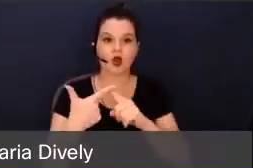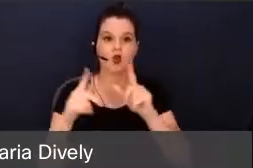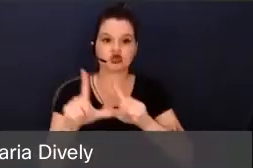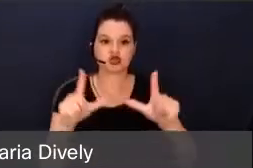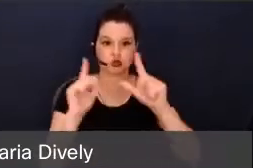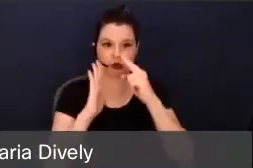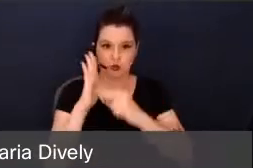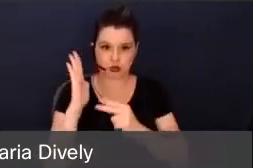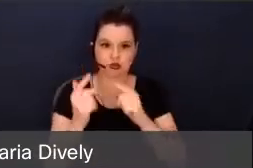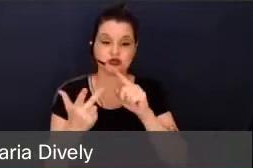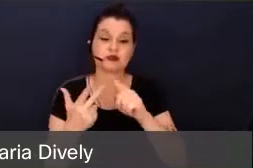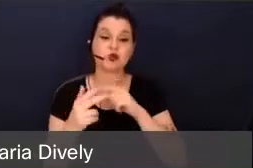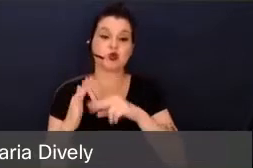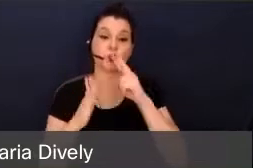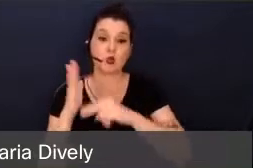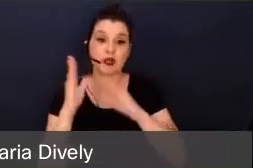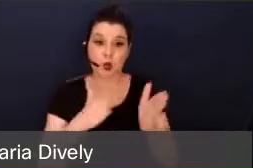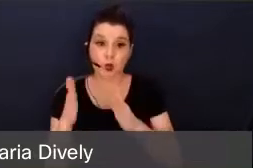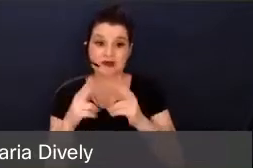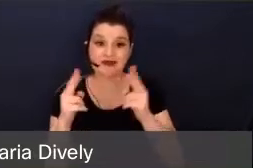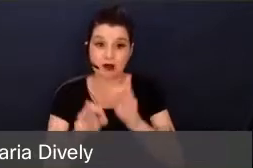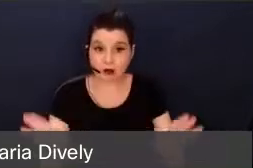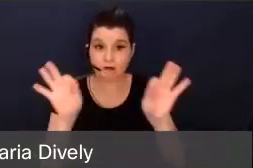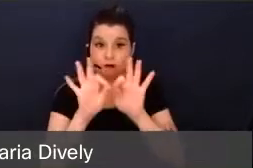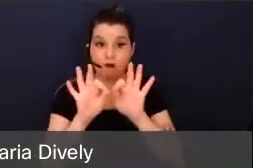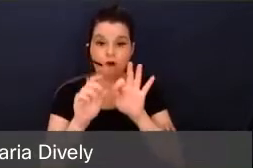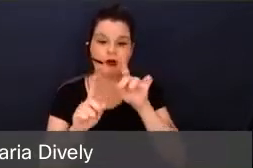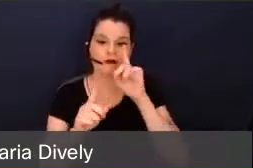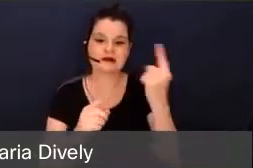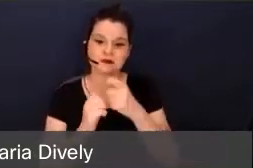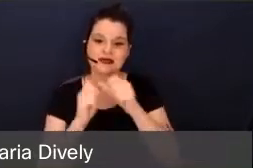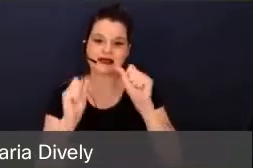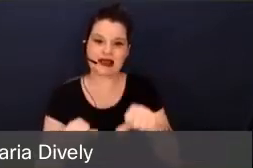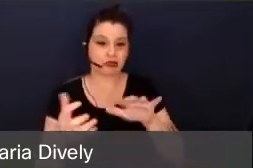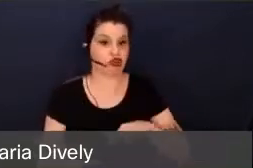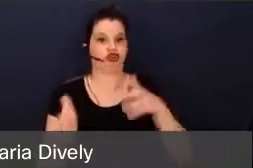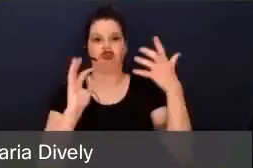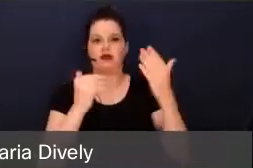And reading orders also really important because it's um, something that can get out of whack really